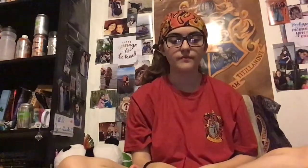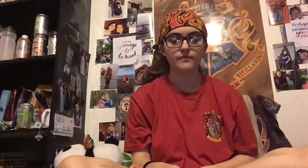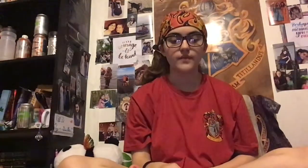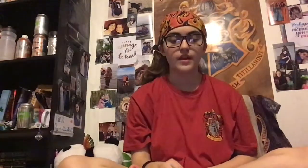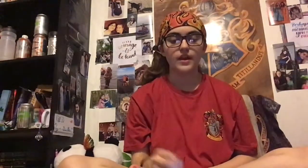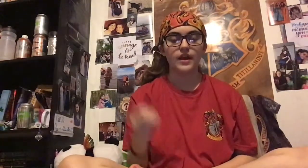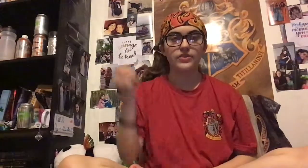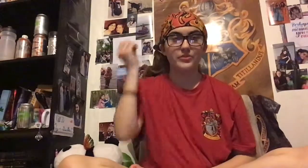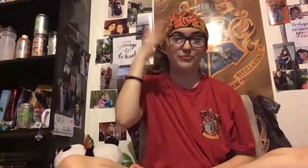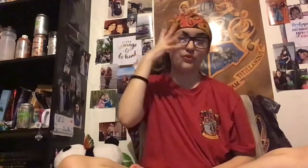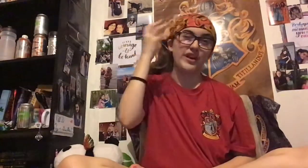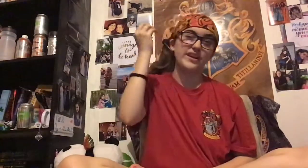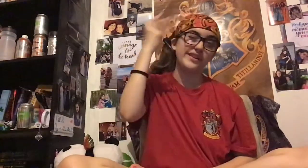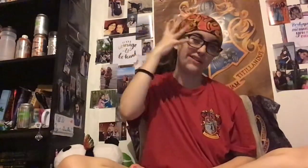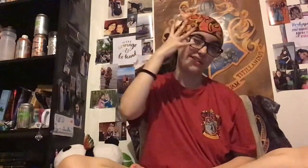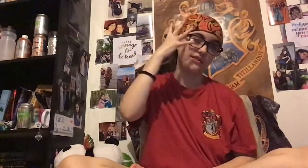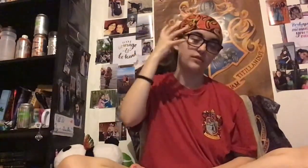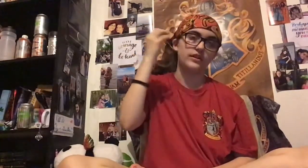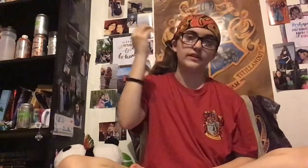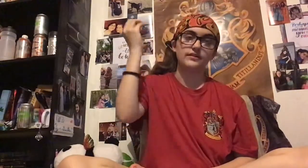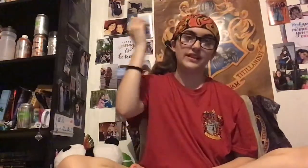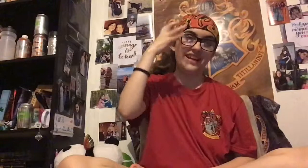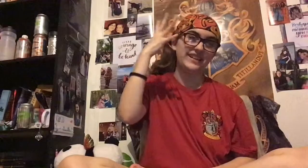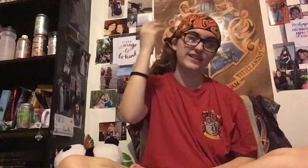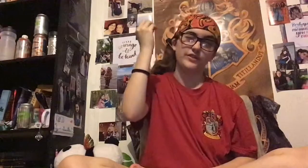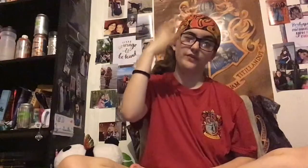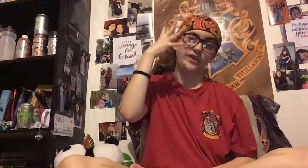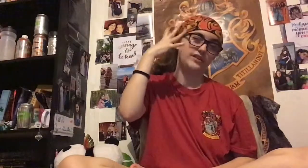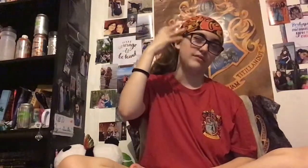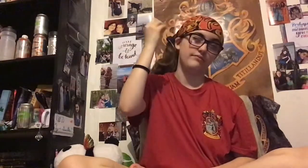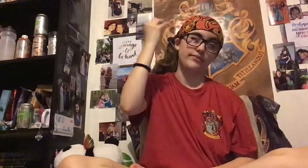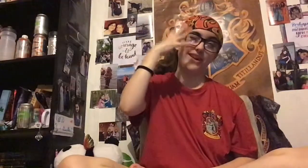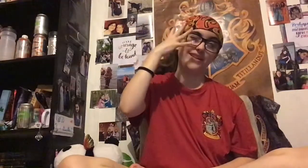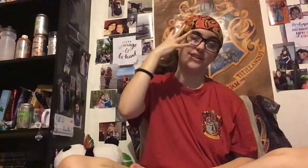And the brightness like the light their face brightness